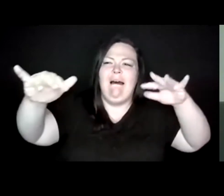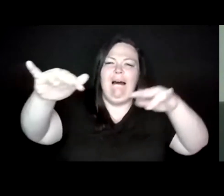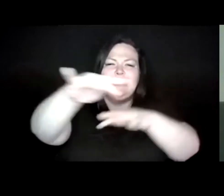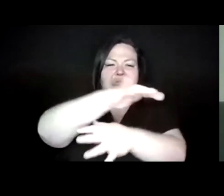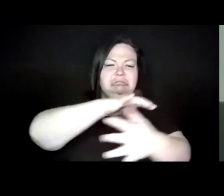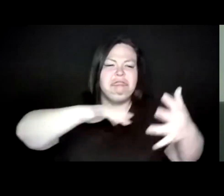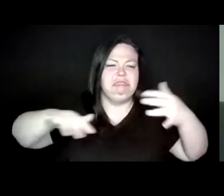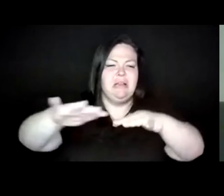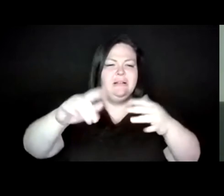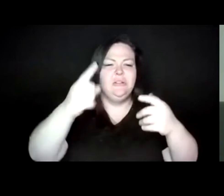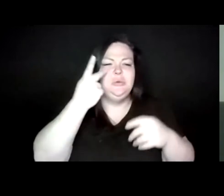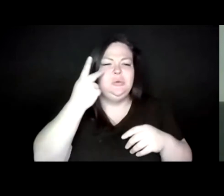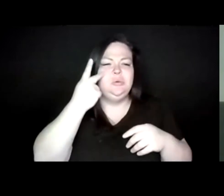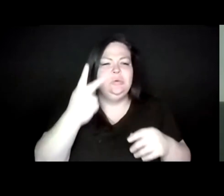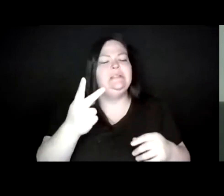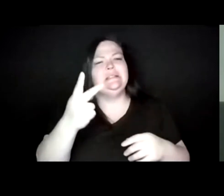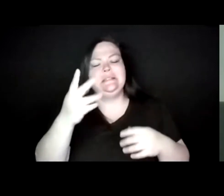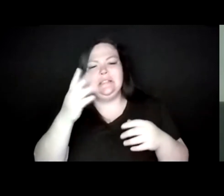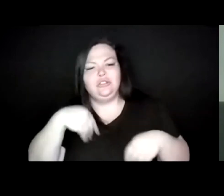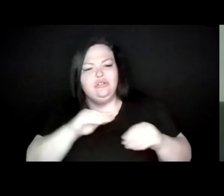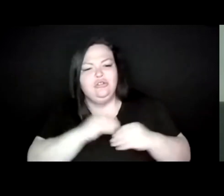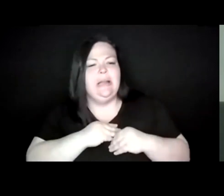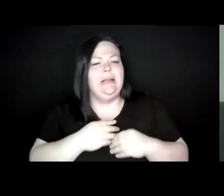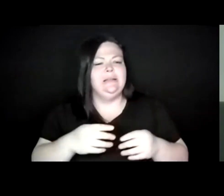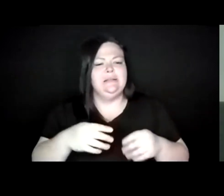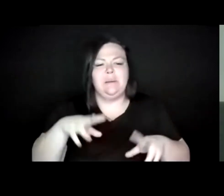bedsheets boxer crotch kitchen tiles black thong//